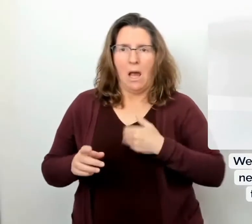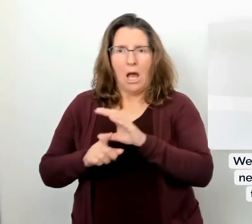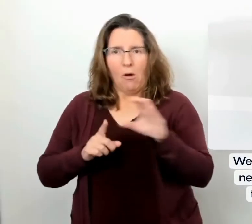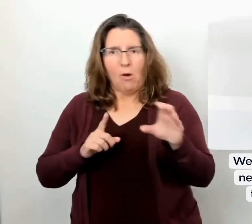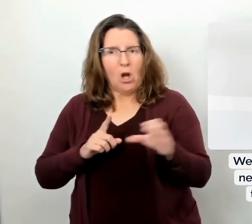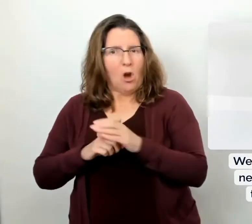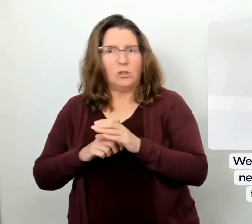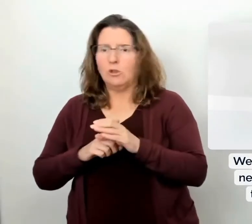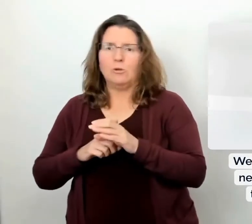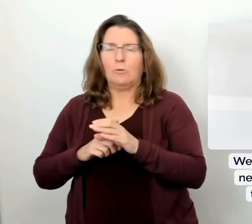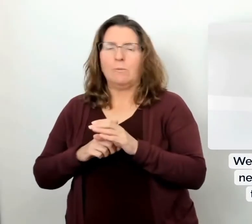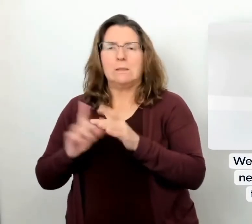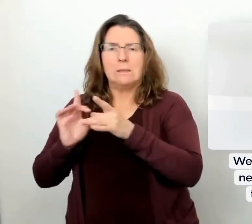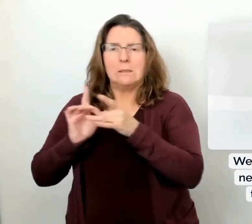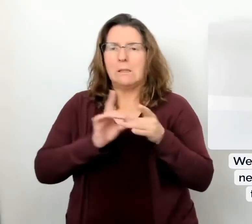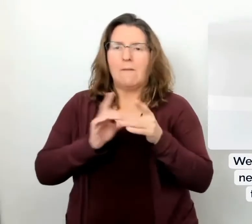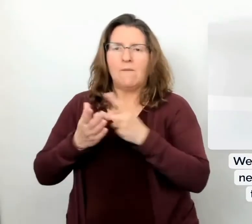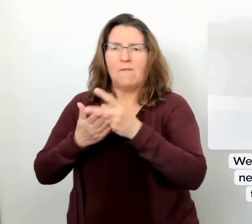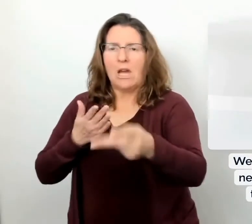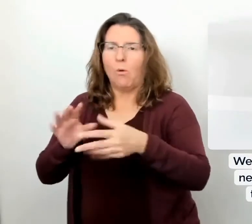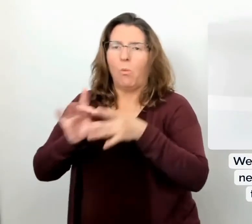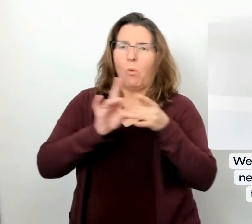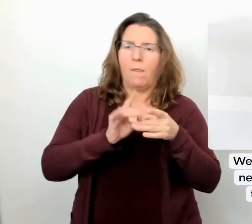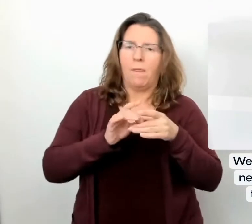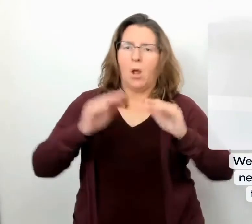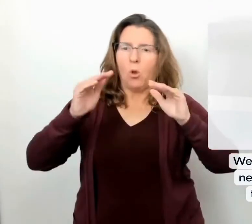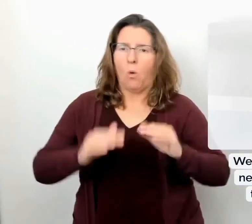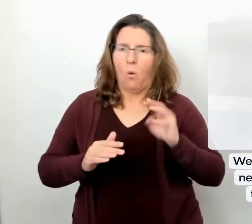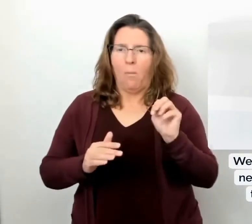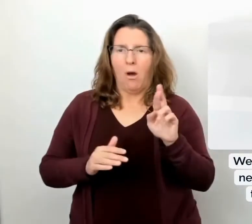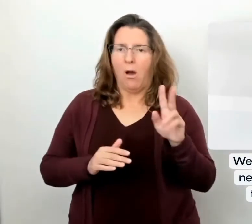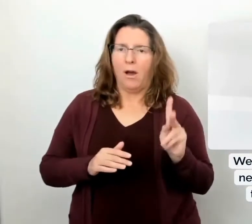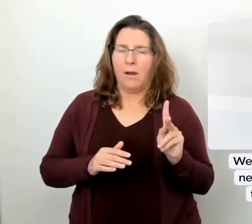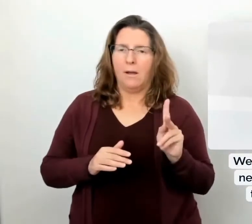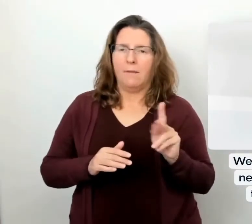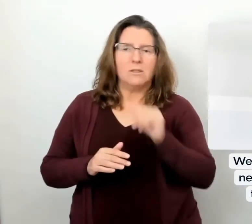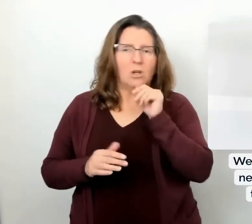Failure in school is shown through poor grades.